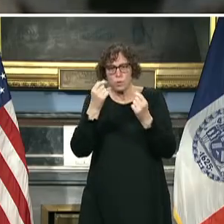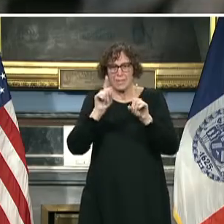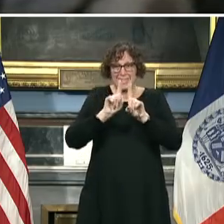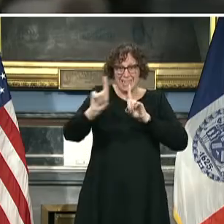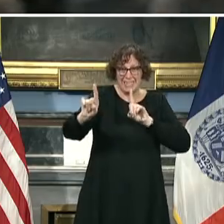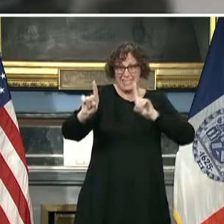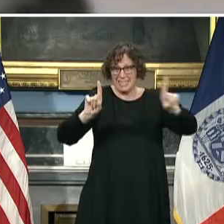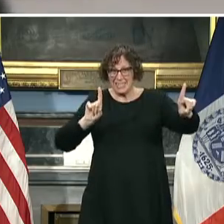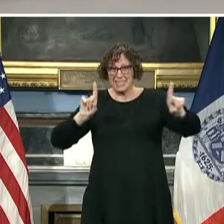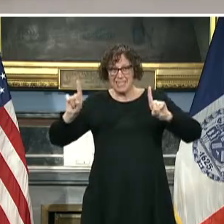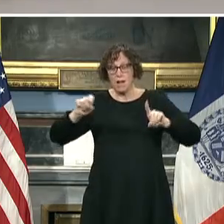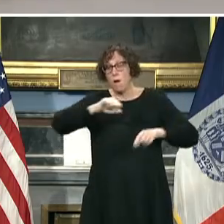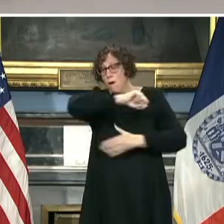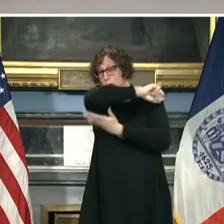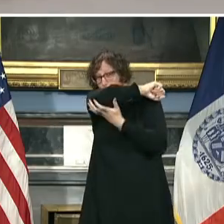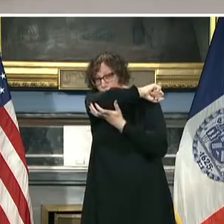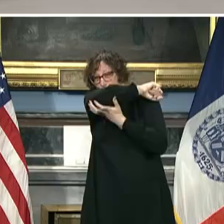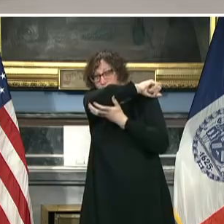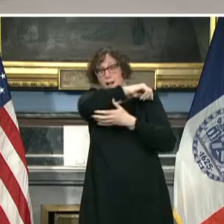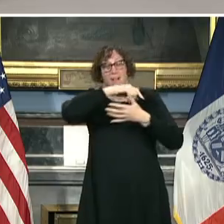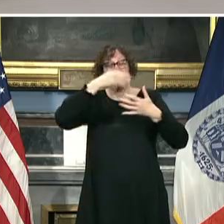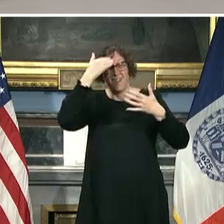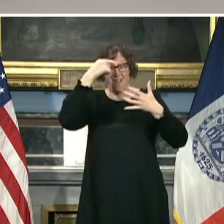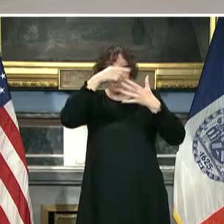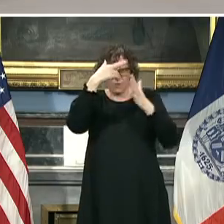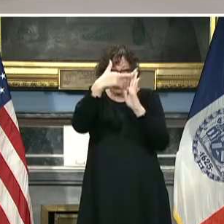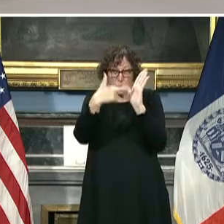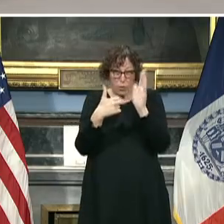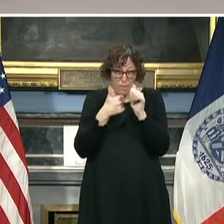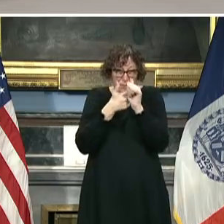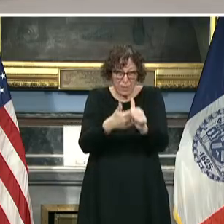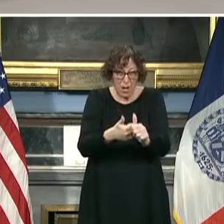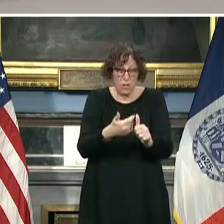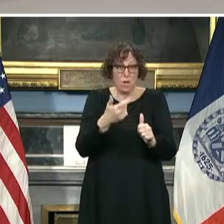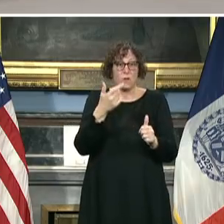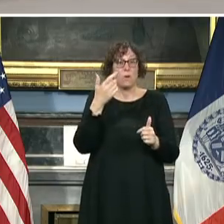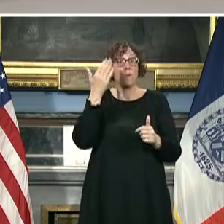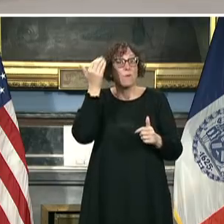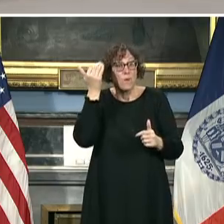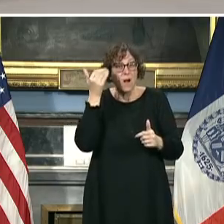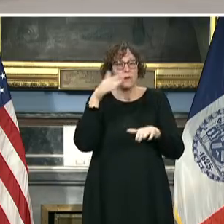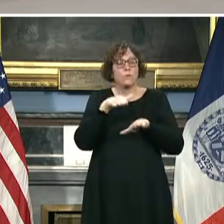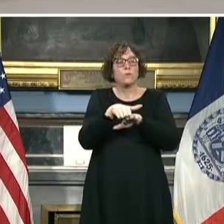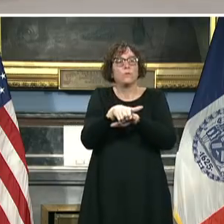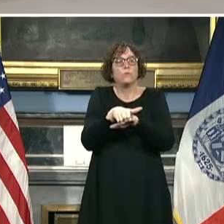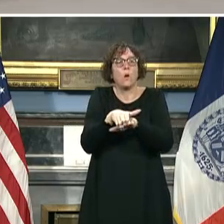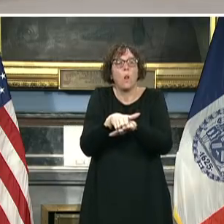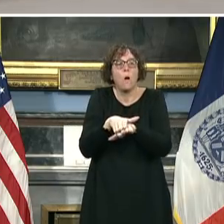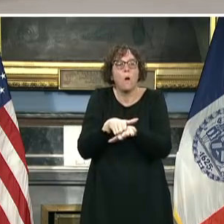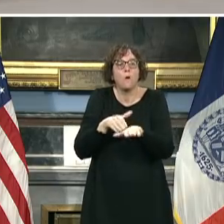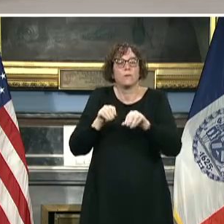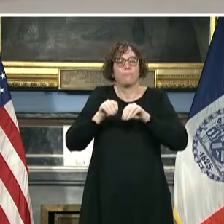EDUCATIONAL MATERIALS WE'VE BEEN PROVIDING NEWYO RRKES, IT HAS REALLY SLOWED